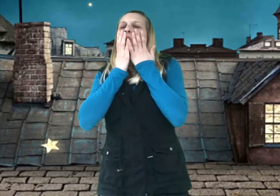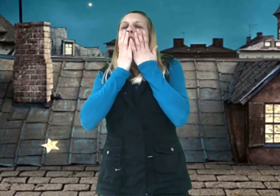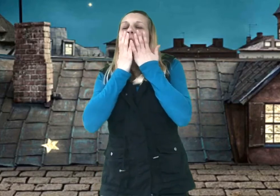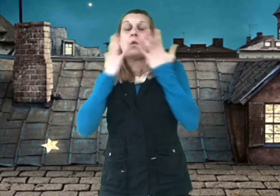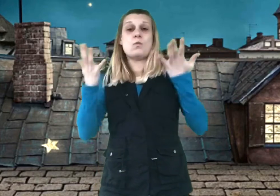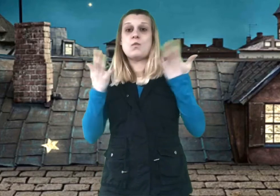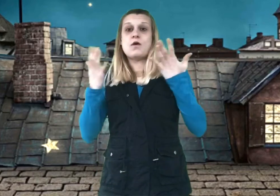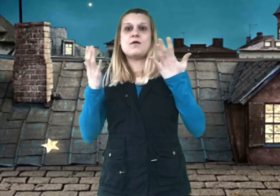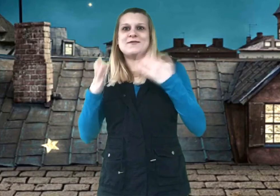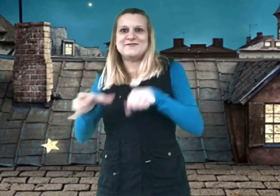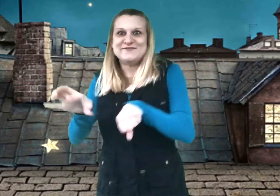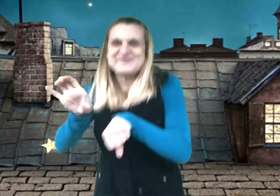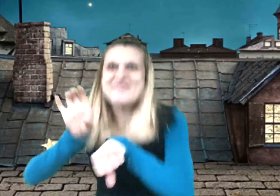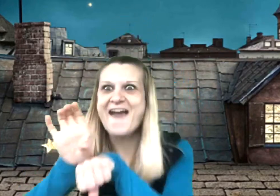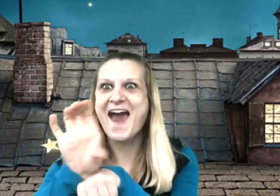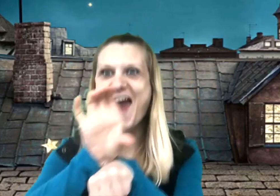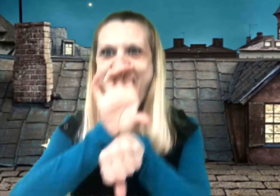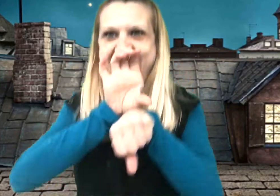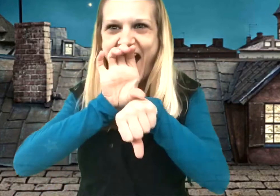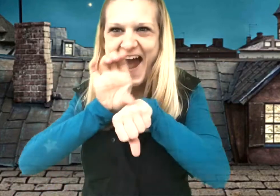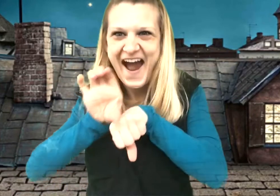.... which was CHOCOLATE!